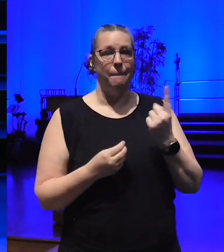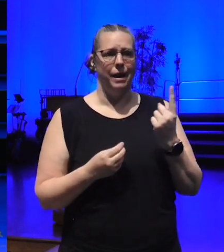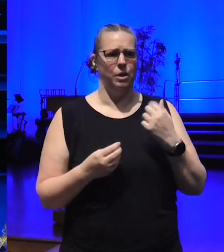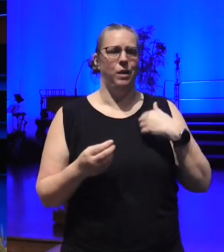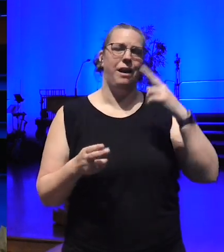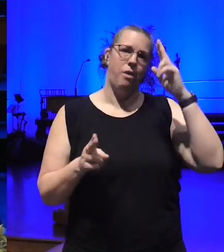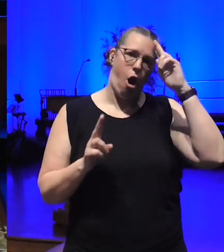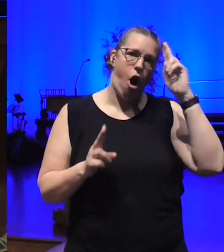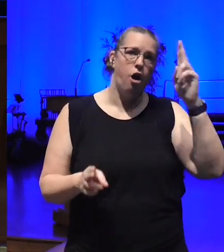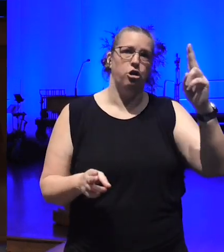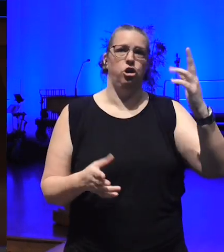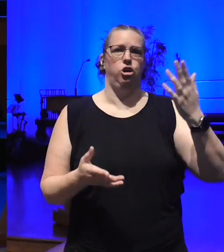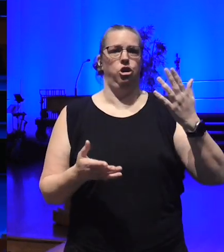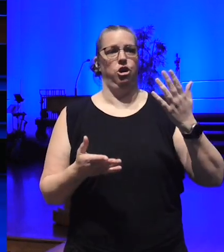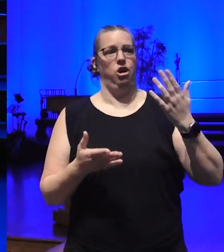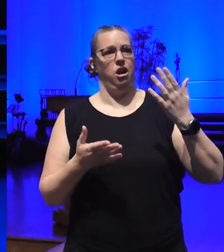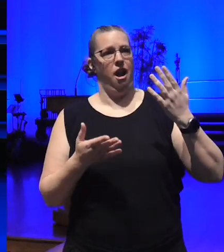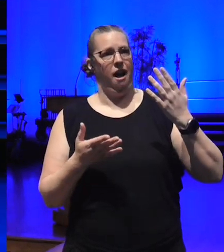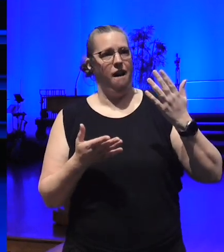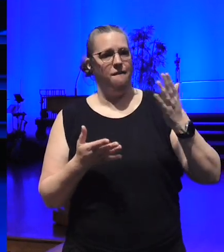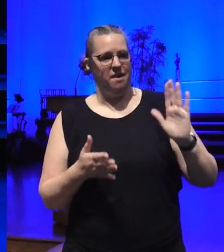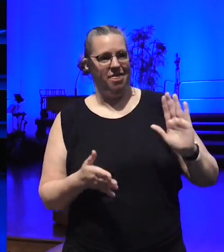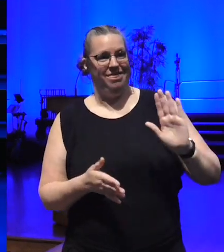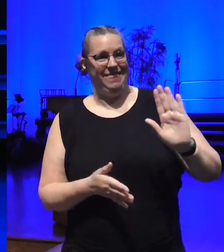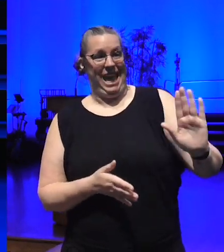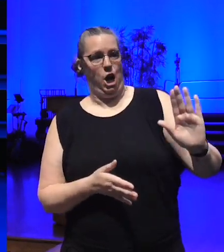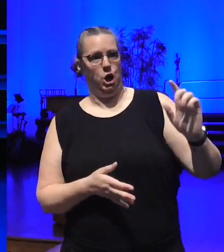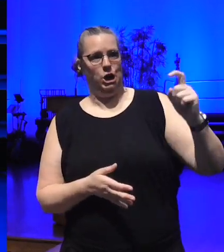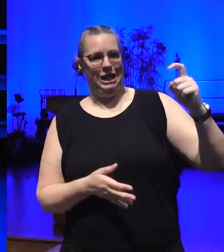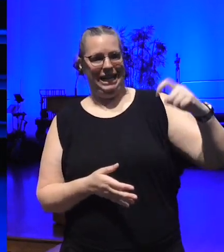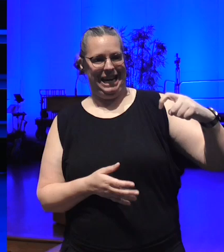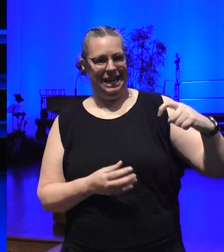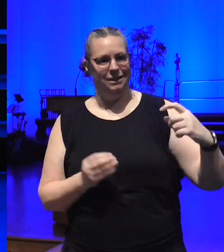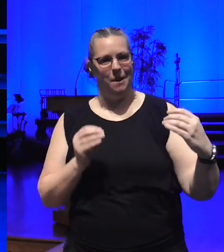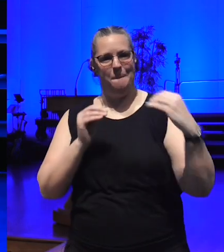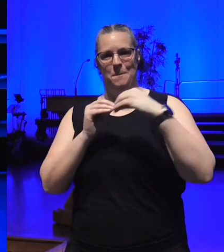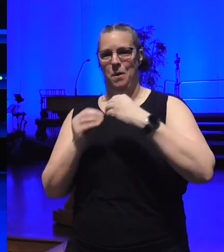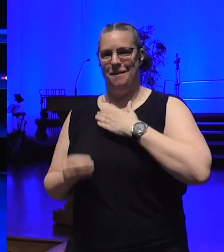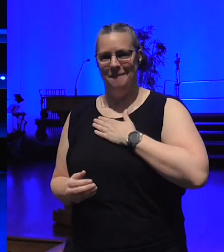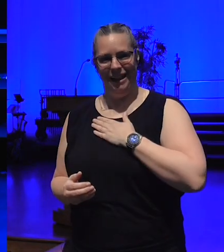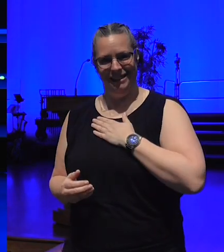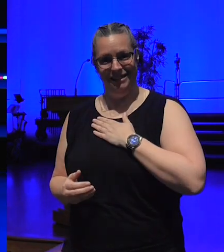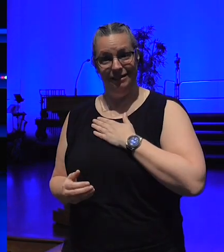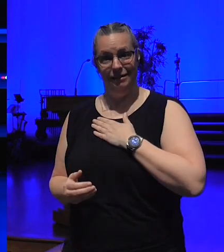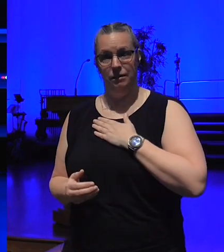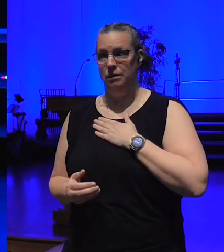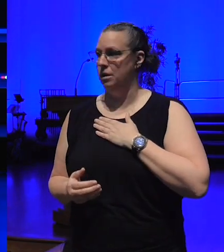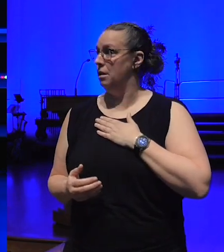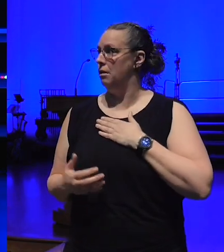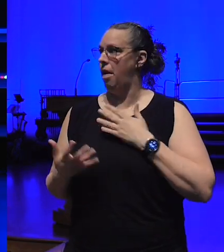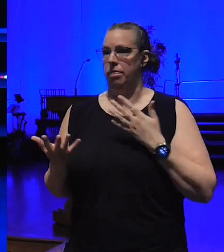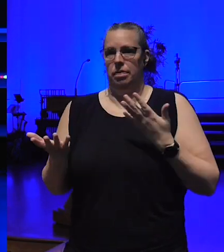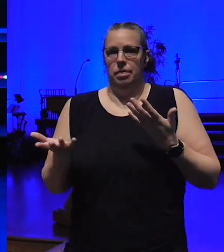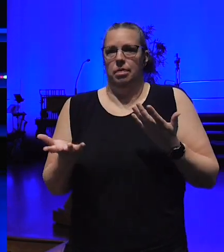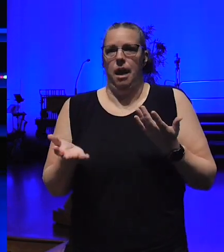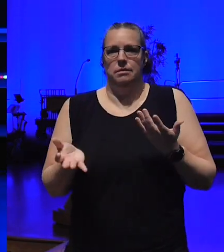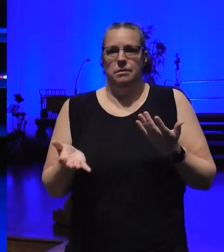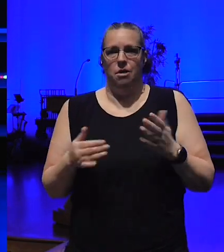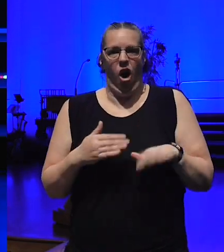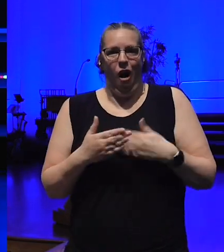the honor of putting their needs above your own uh there's all the meaning I need get getting to